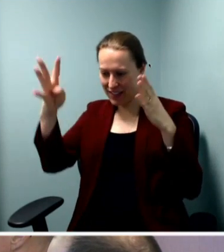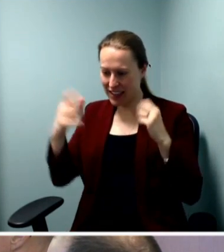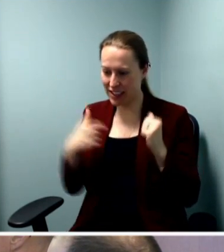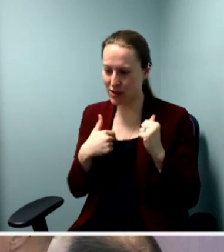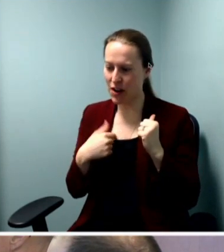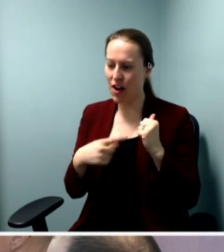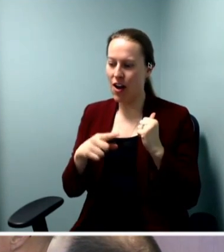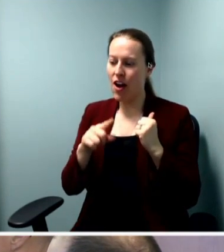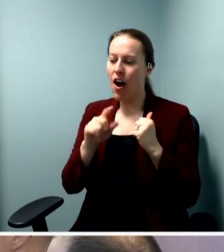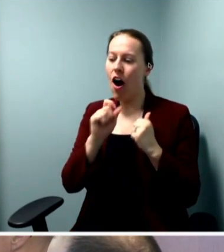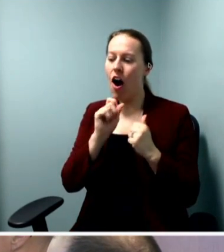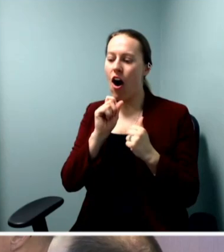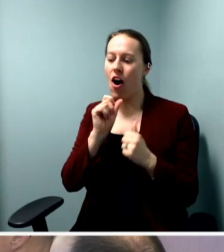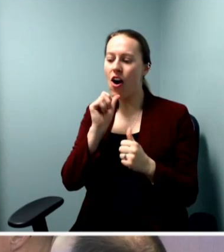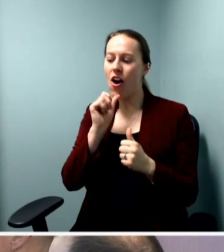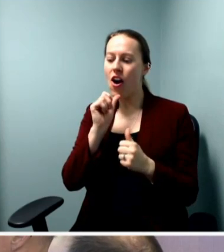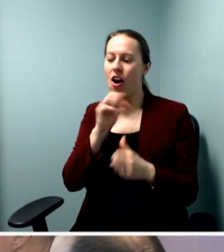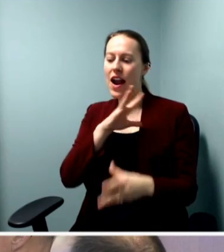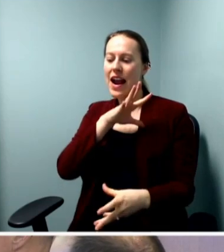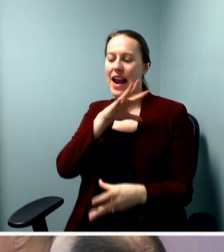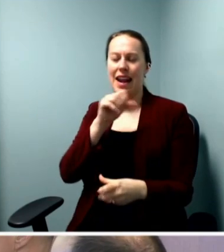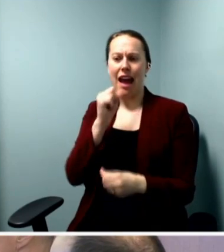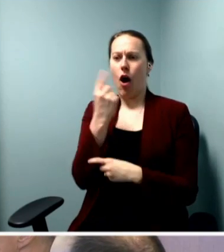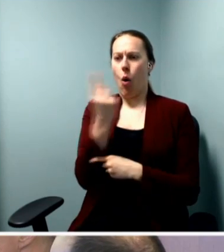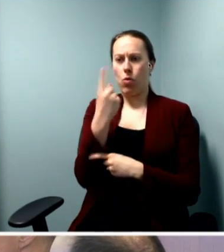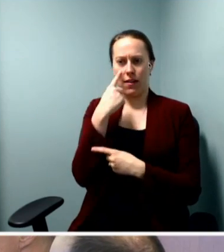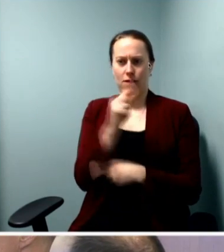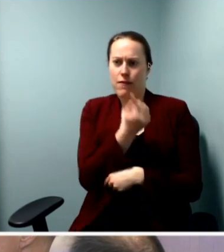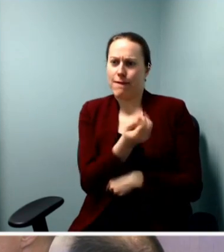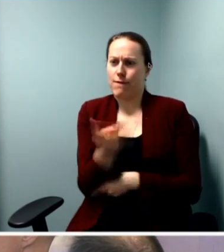But something for all of us, irrespective of race, gender,